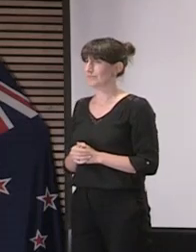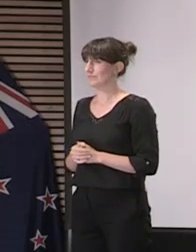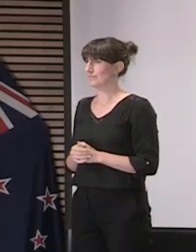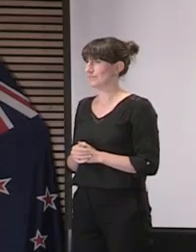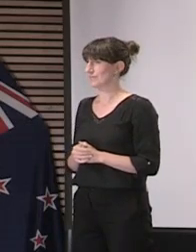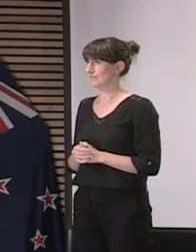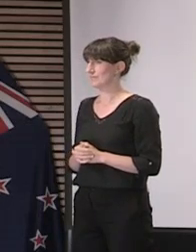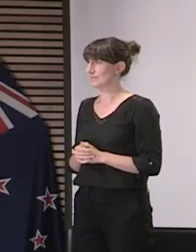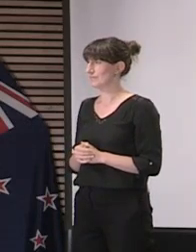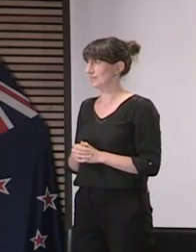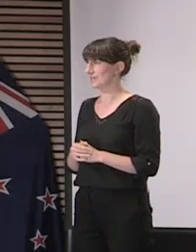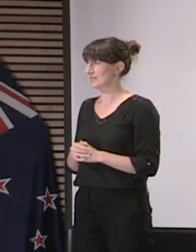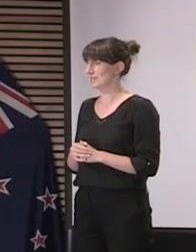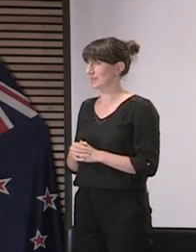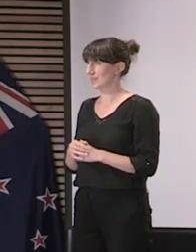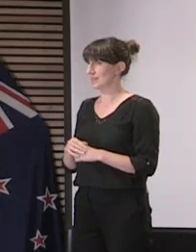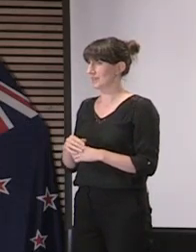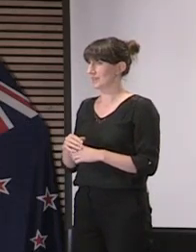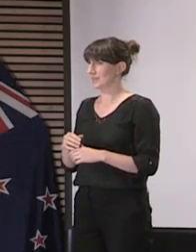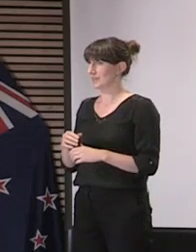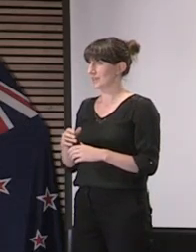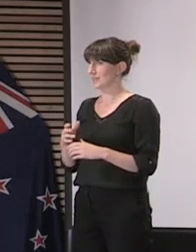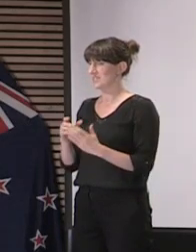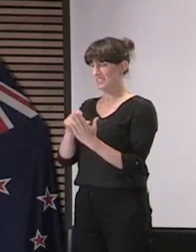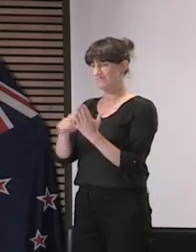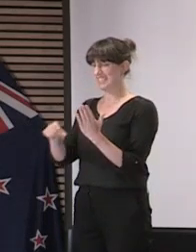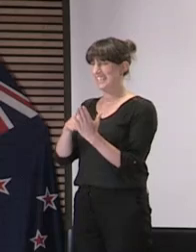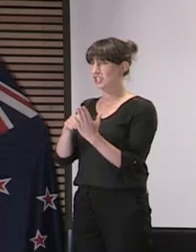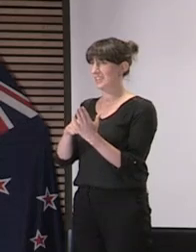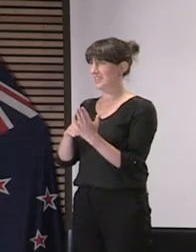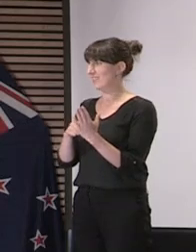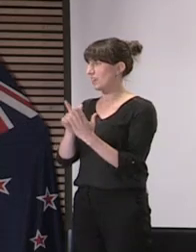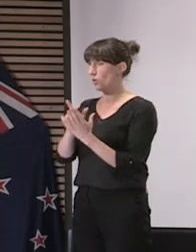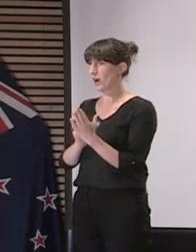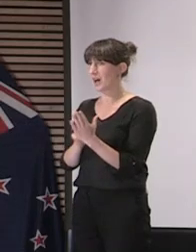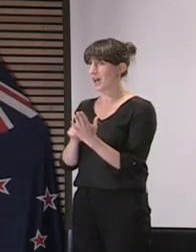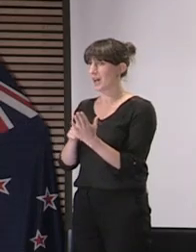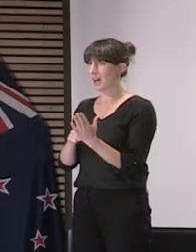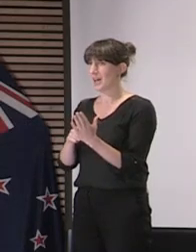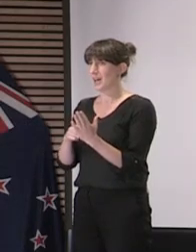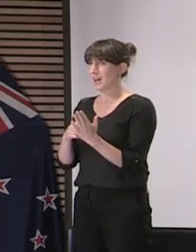under the prior documents here, section 74 of the order,